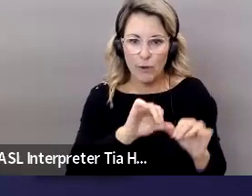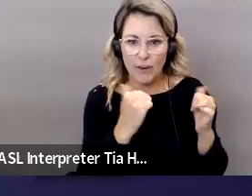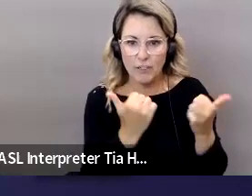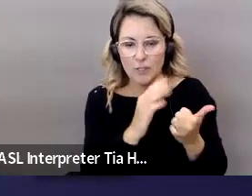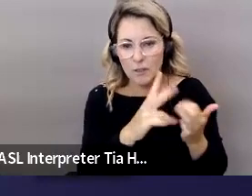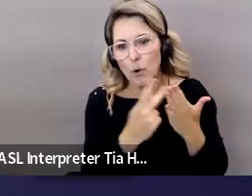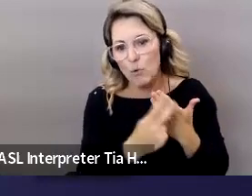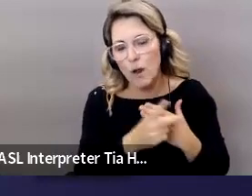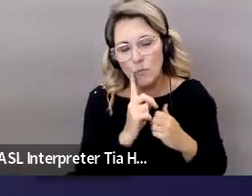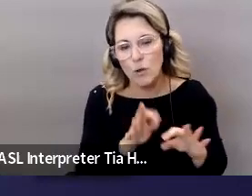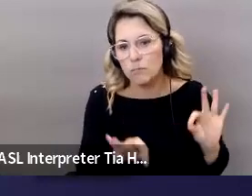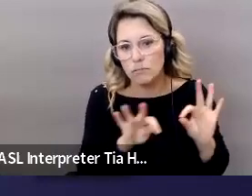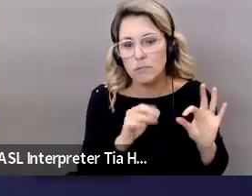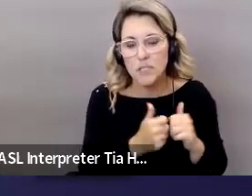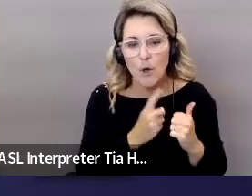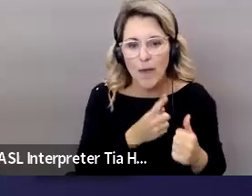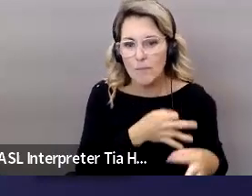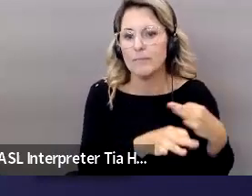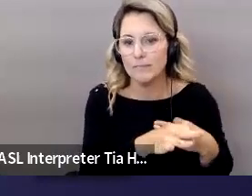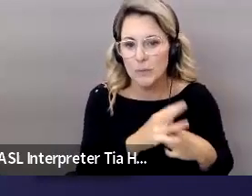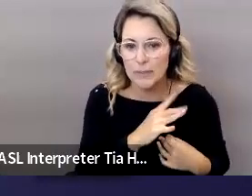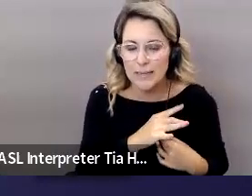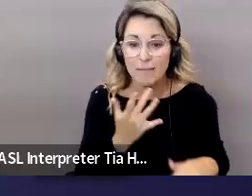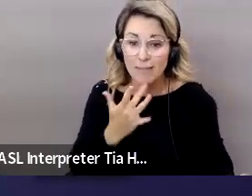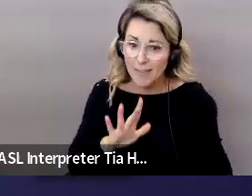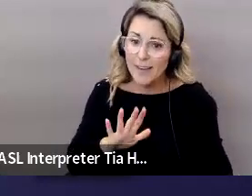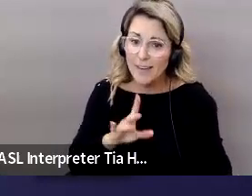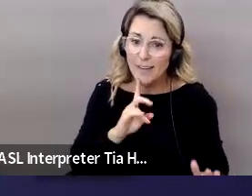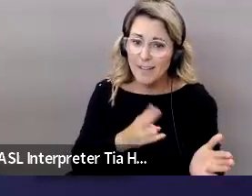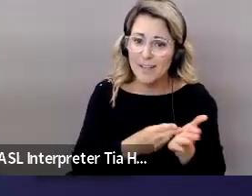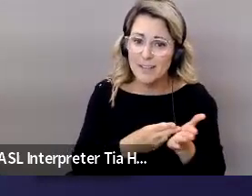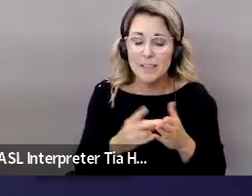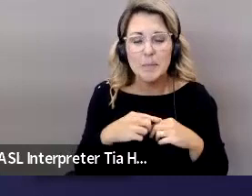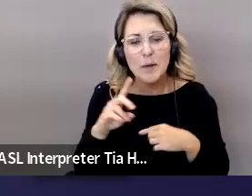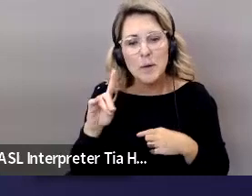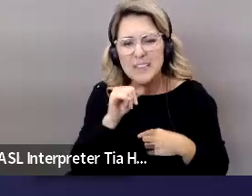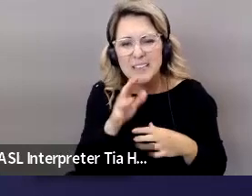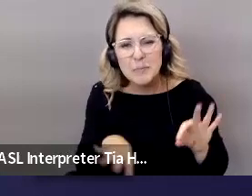pretty significantly. And so, we got lucky in that one. But it's important to be aware of and have a